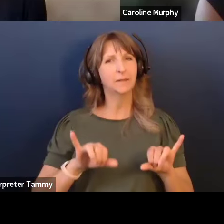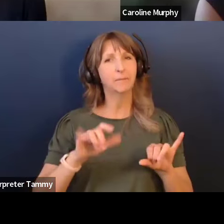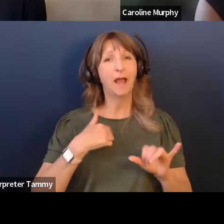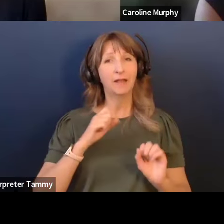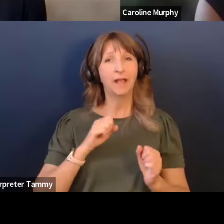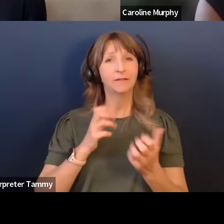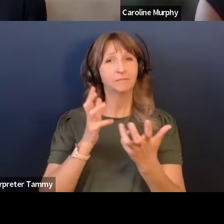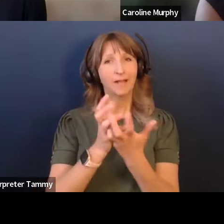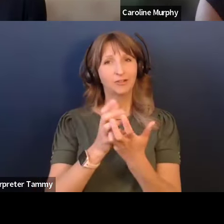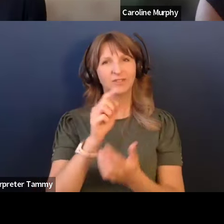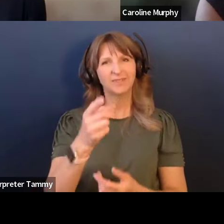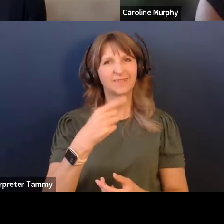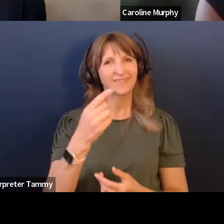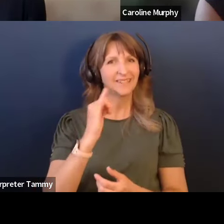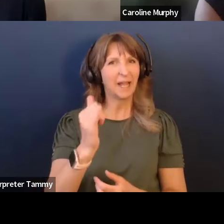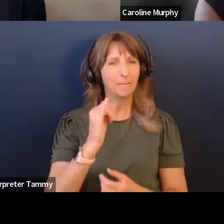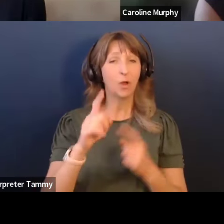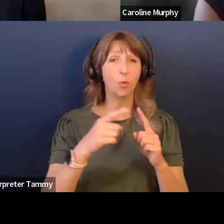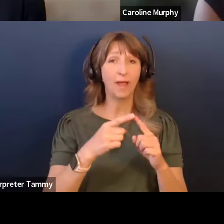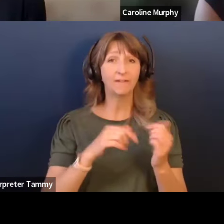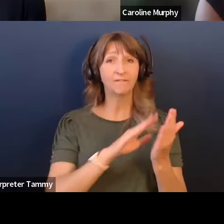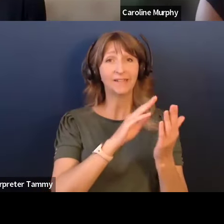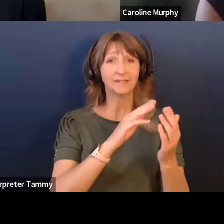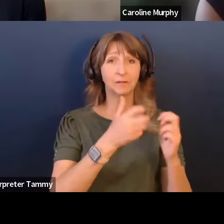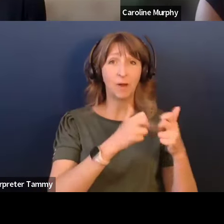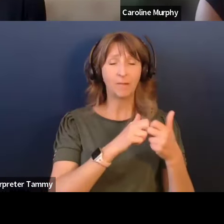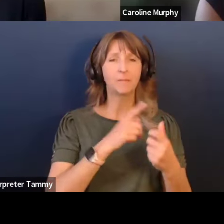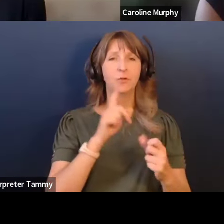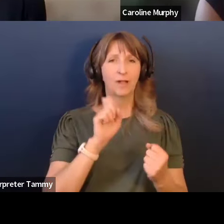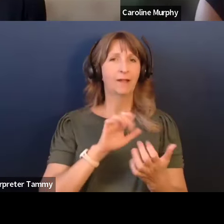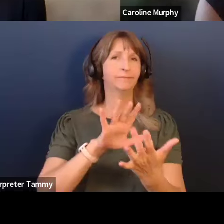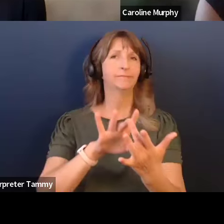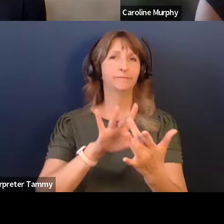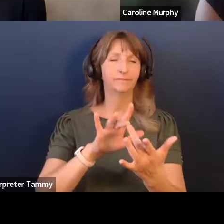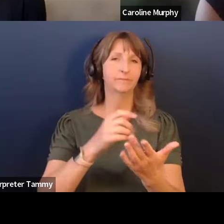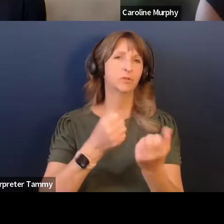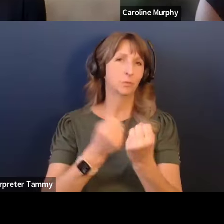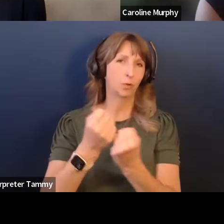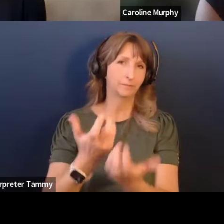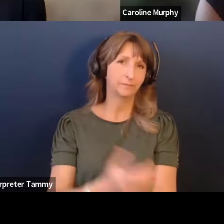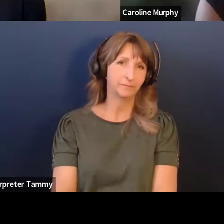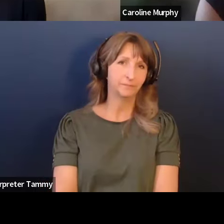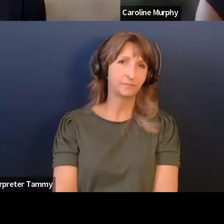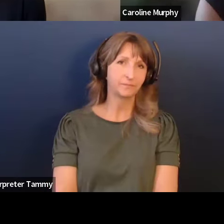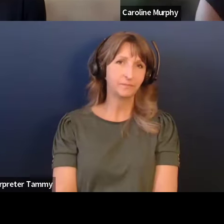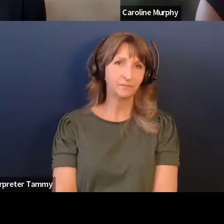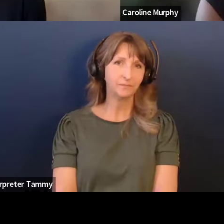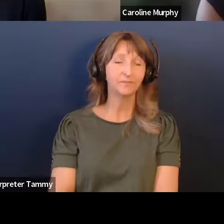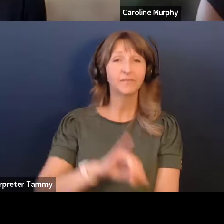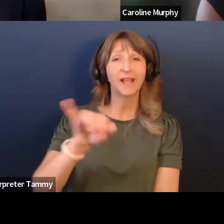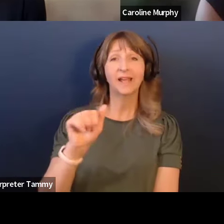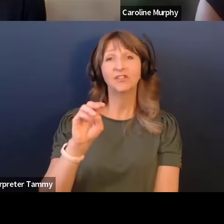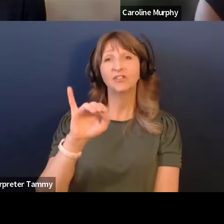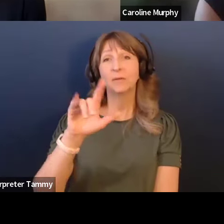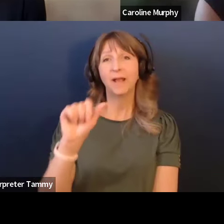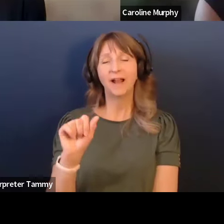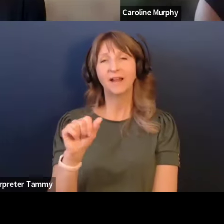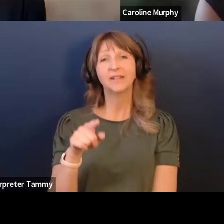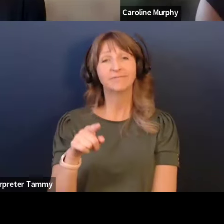and right people when the things get difficult. >> Thinking about the full wrap around support